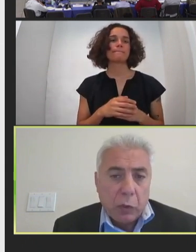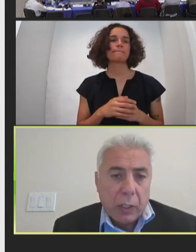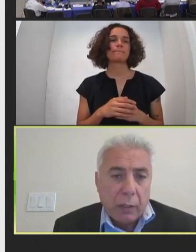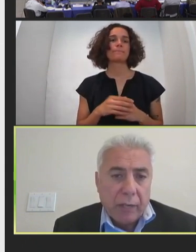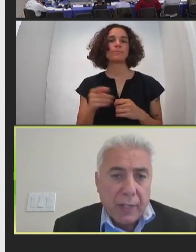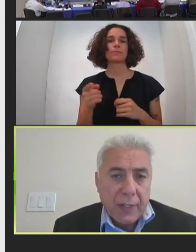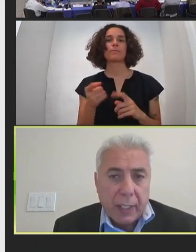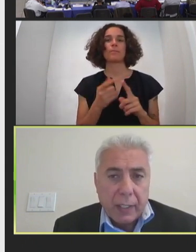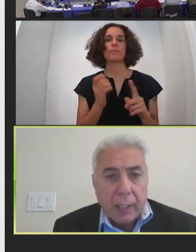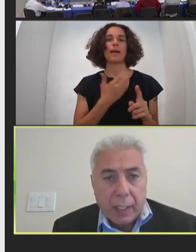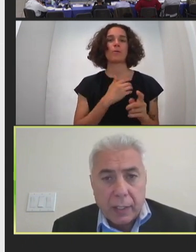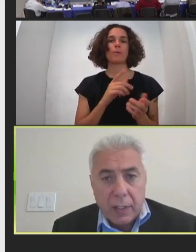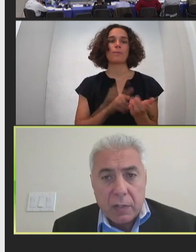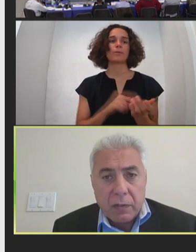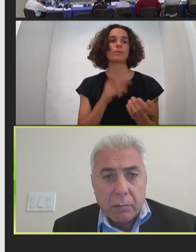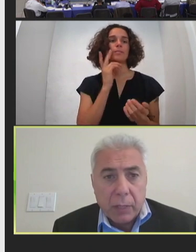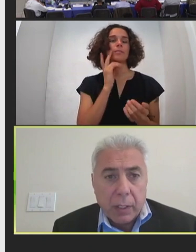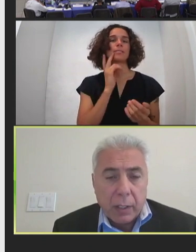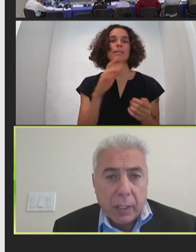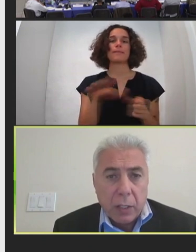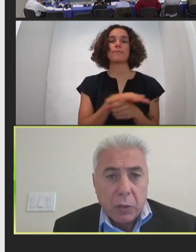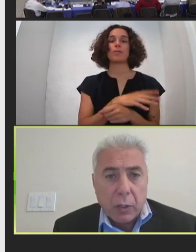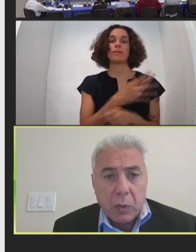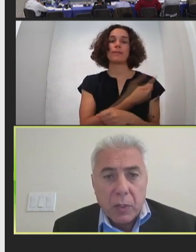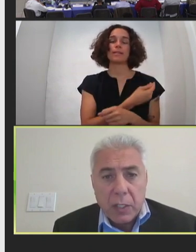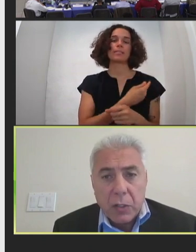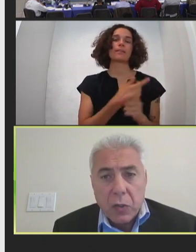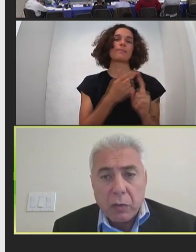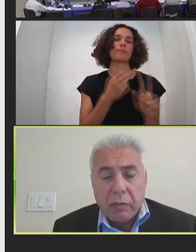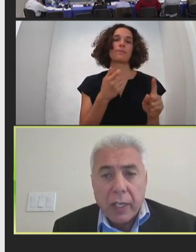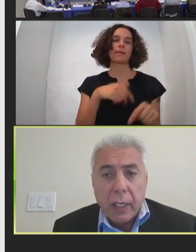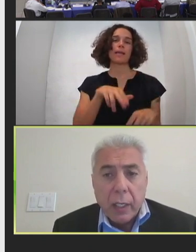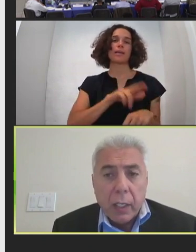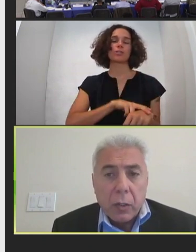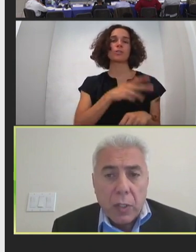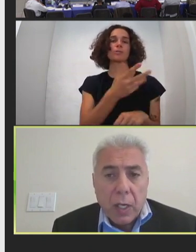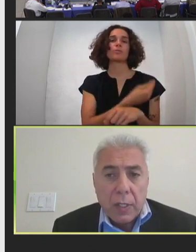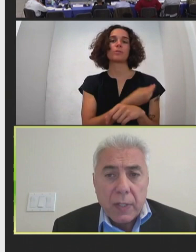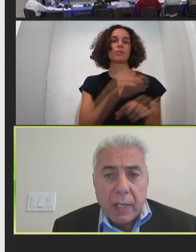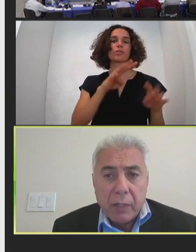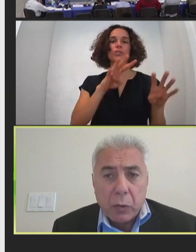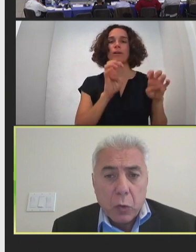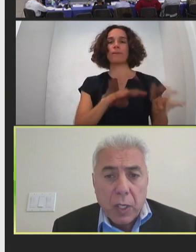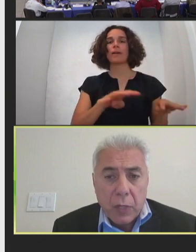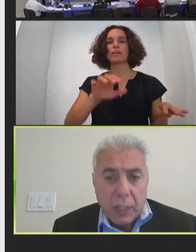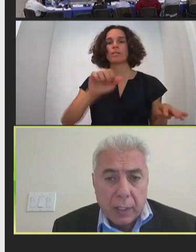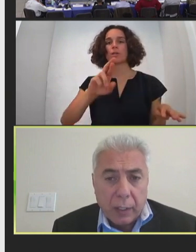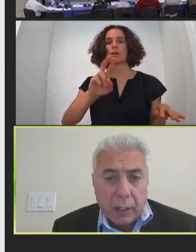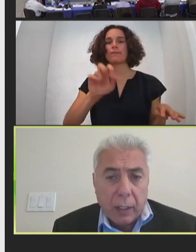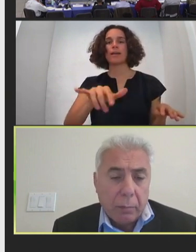fully vaccinated. Again, this is from the National Immunization Survey, 2007 to 2019,